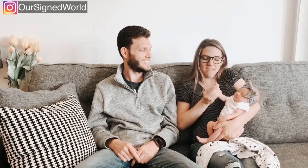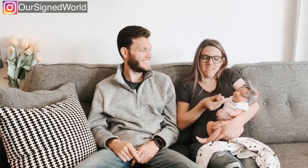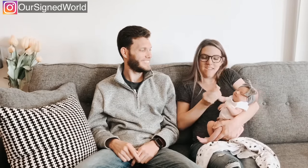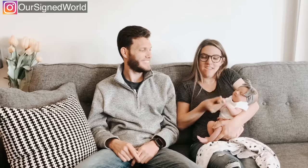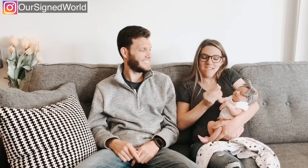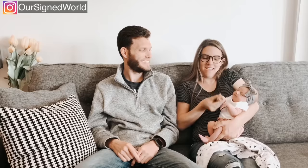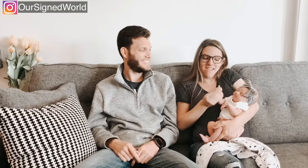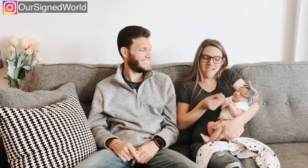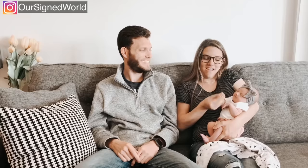Madison: Yeah.